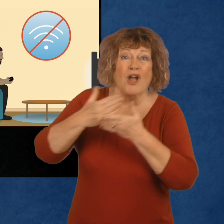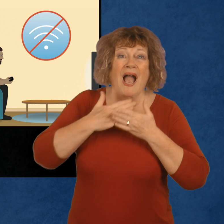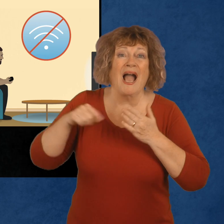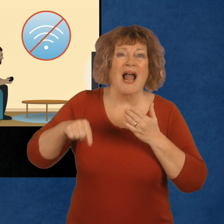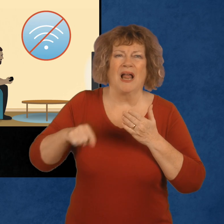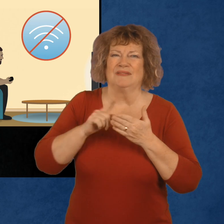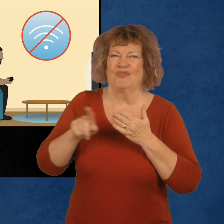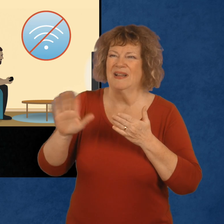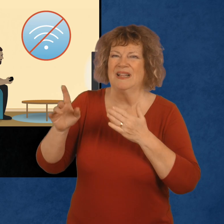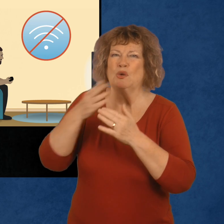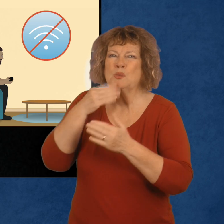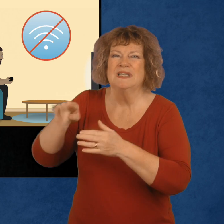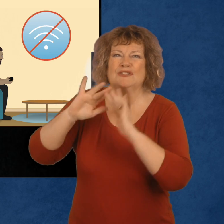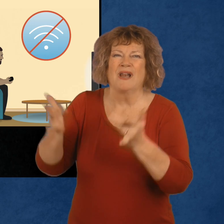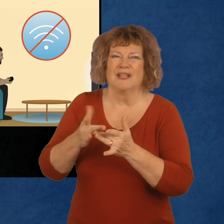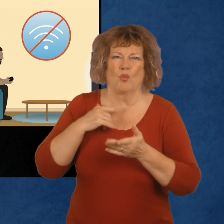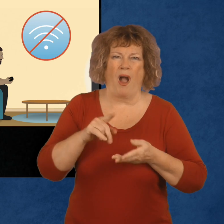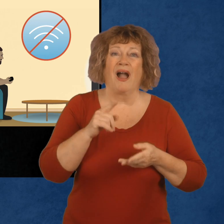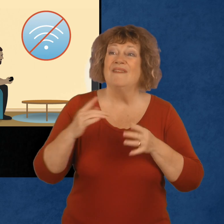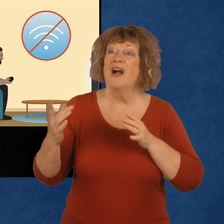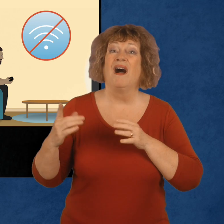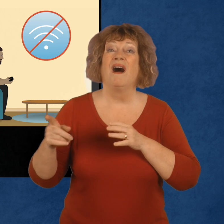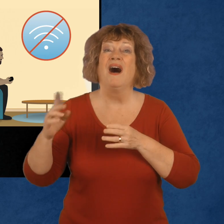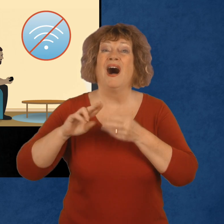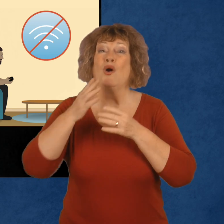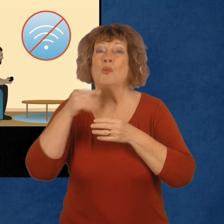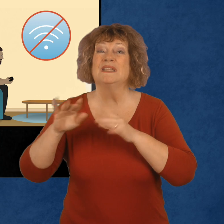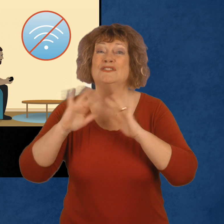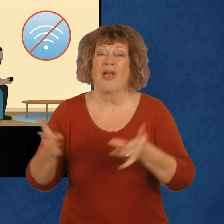during your hearing. This will make your internet connection stronger.